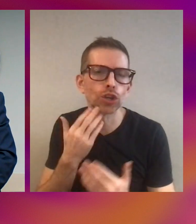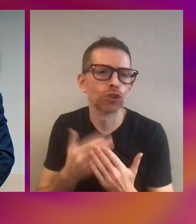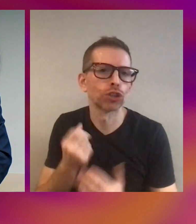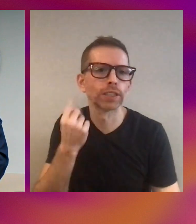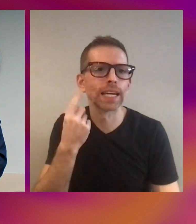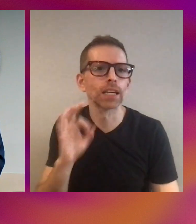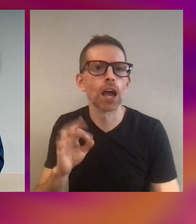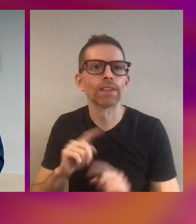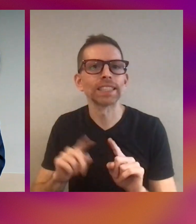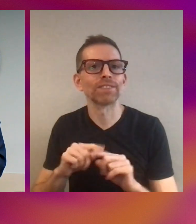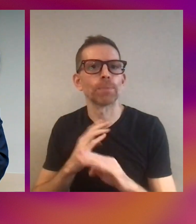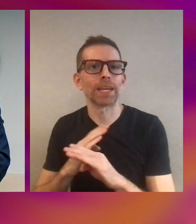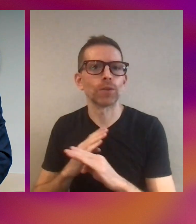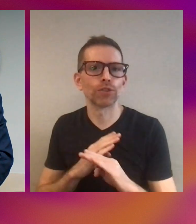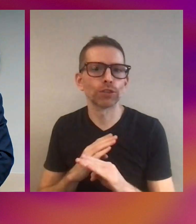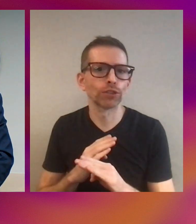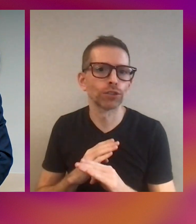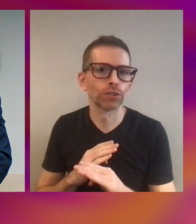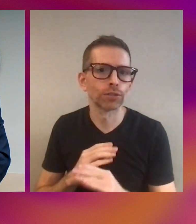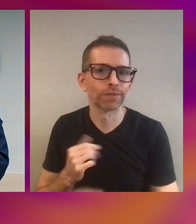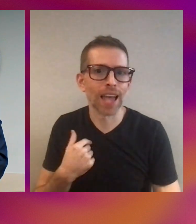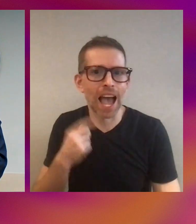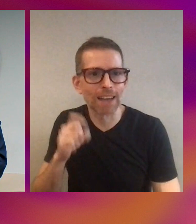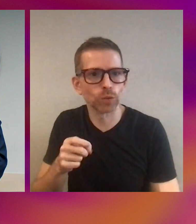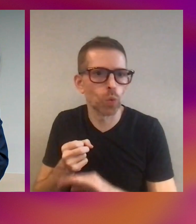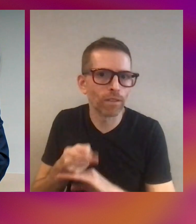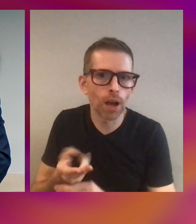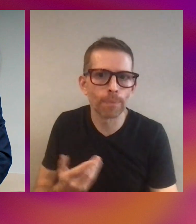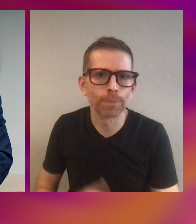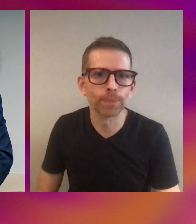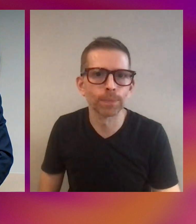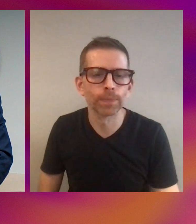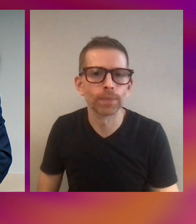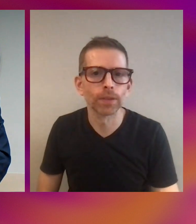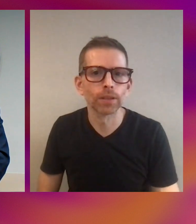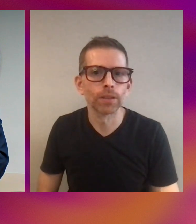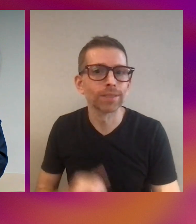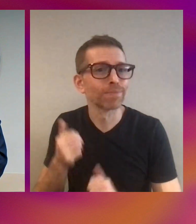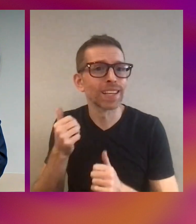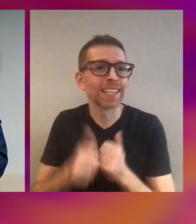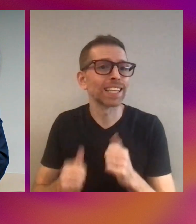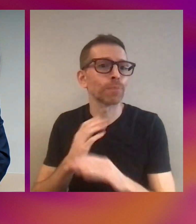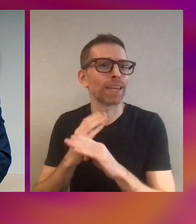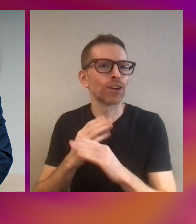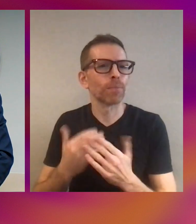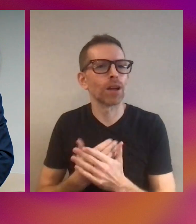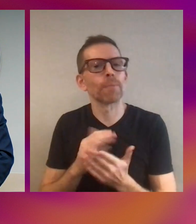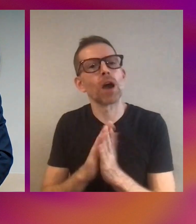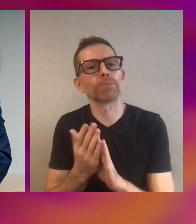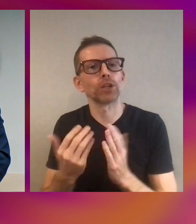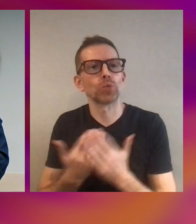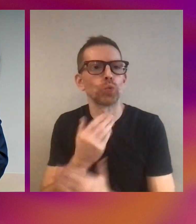the different barriers that I have to overcome. Each barrier that I overcome becomes a tool on